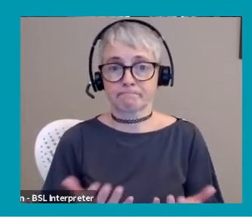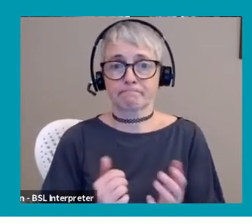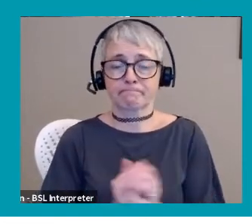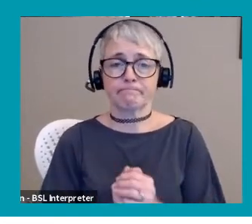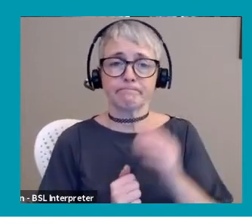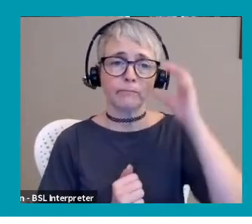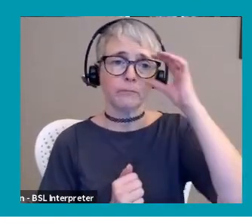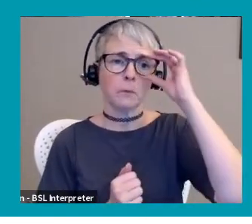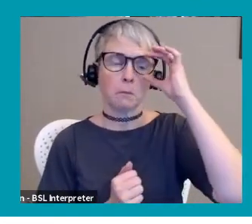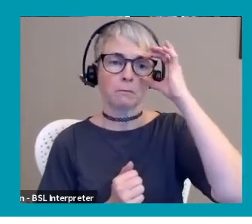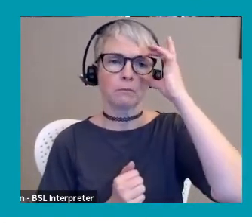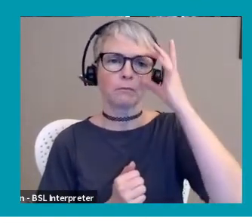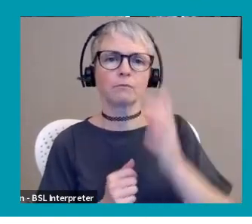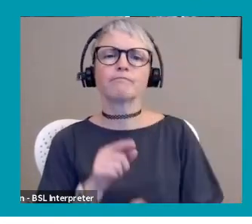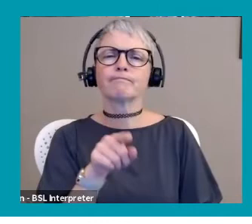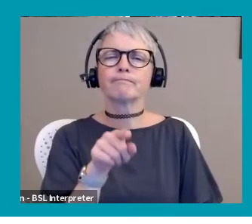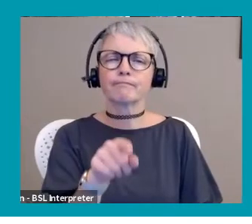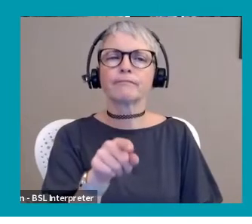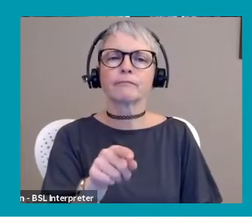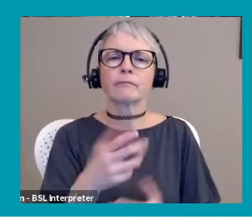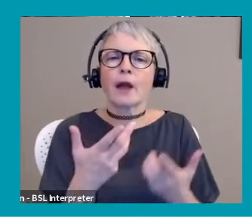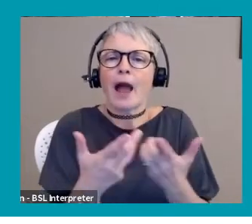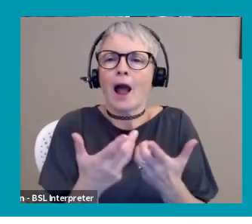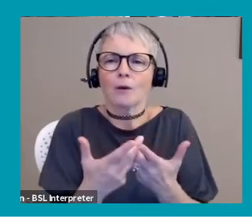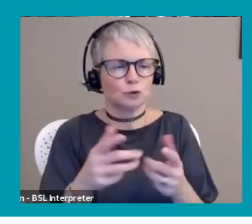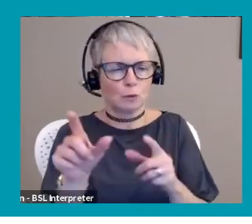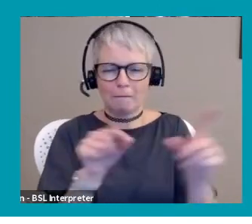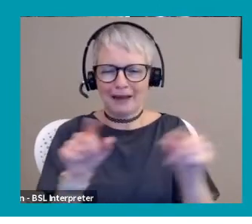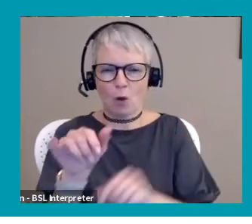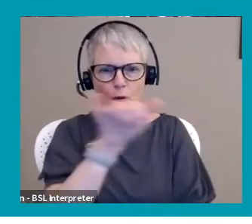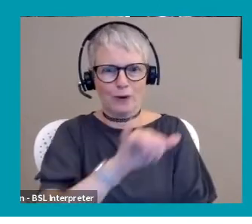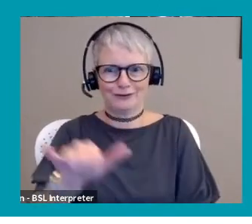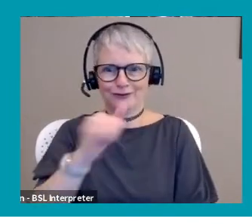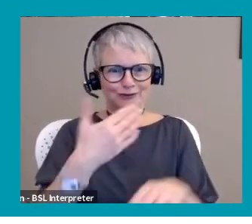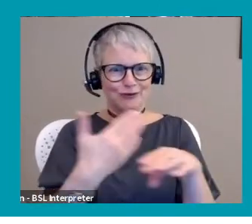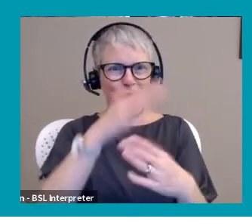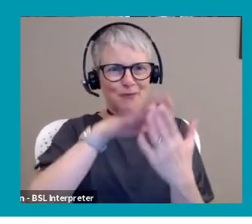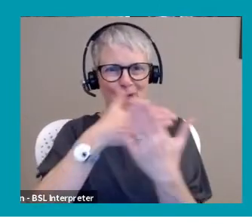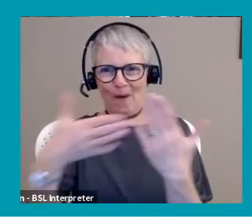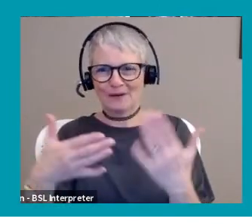This slide says ways to choose job boards. So first of all you do need to be strategy.